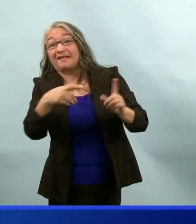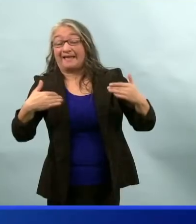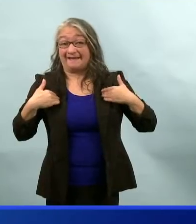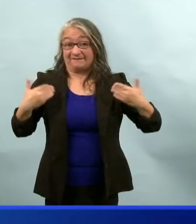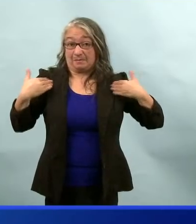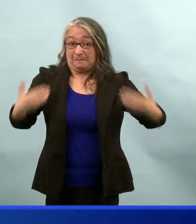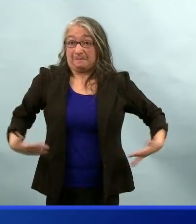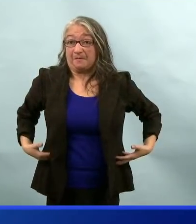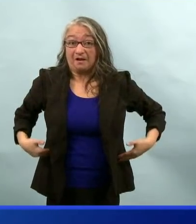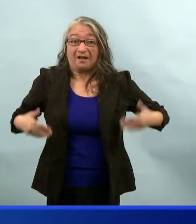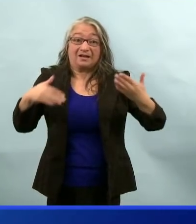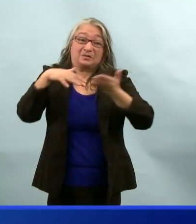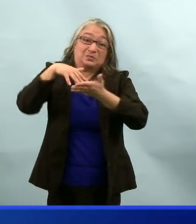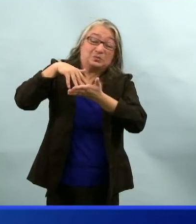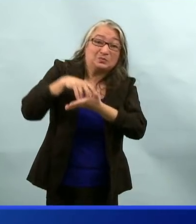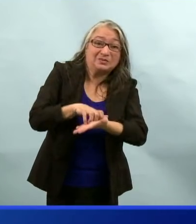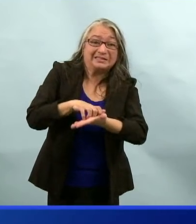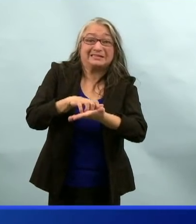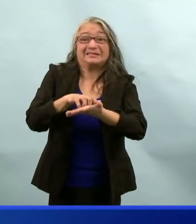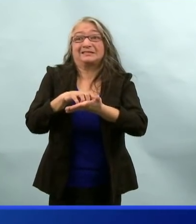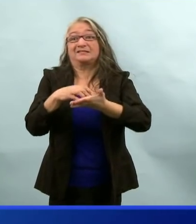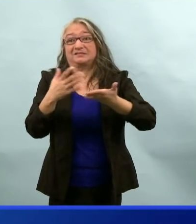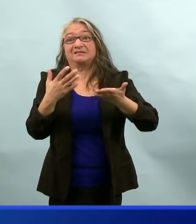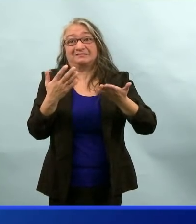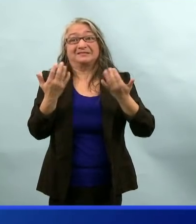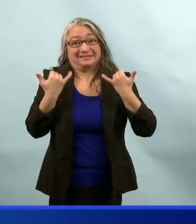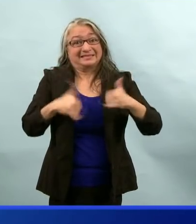something we would recommend against in fact for people who are immunocompromised